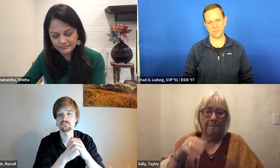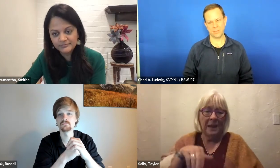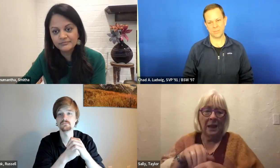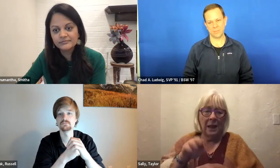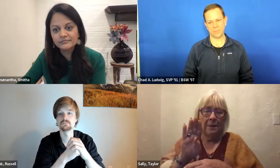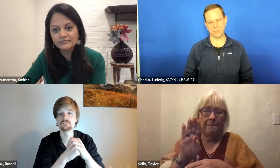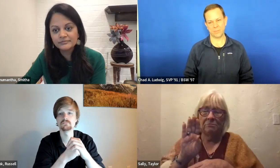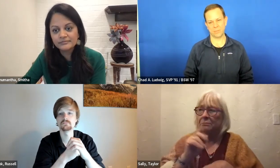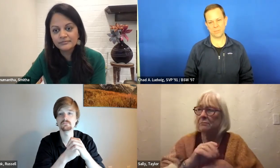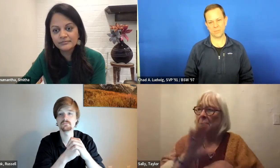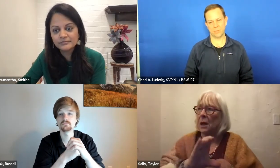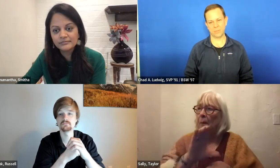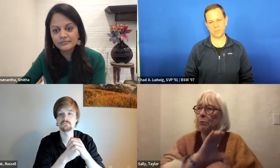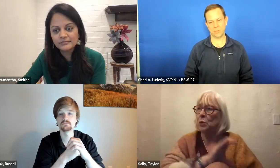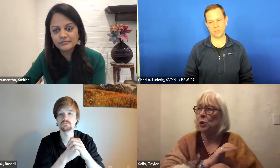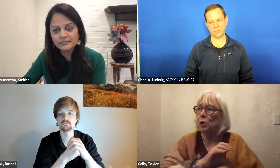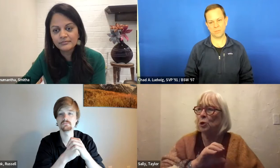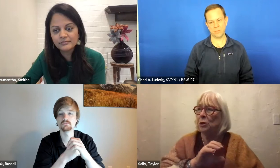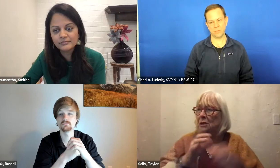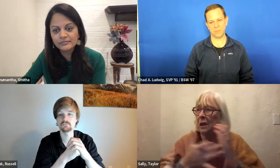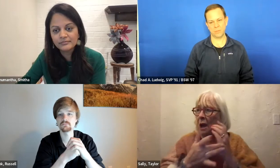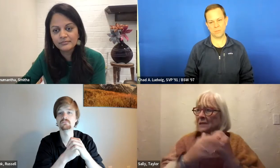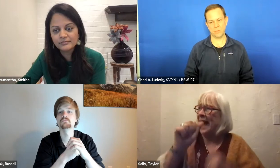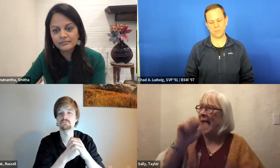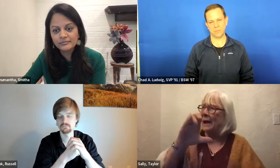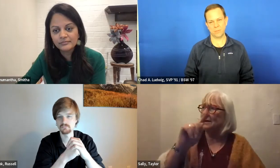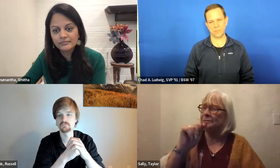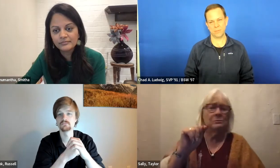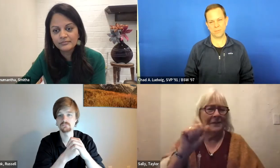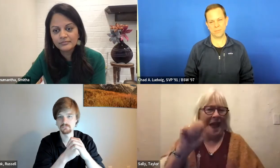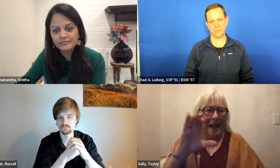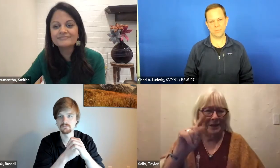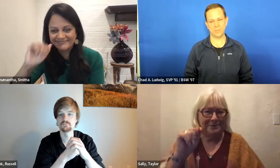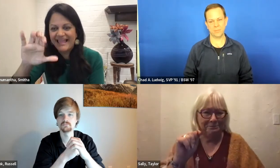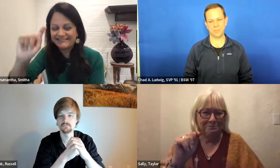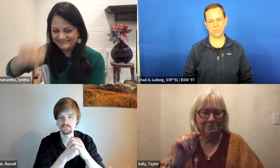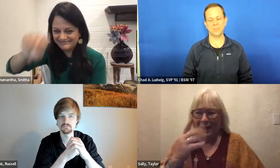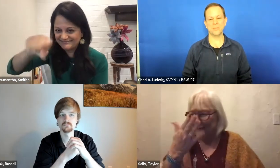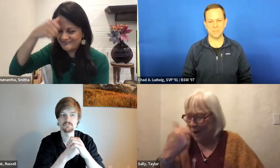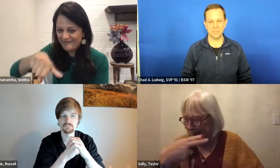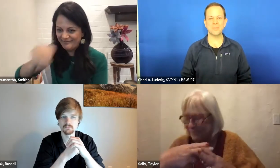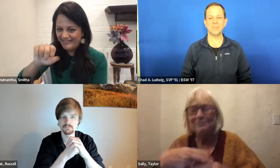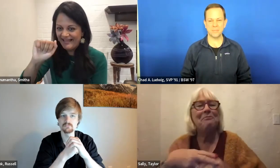Many of you, I'm sure, know him. He worked in the computer technology-- The ACT department is what it was called.